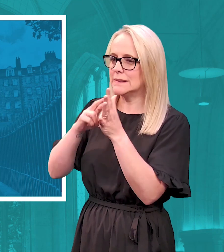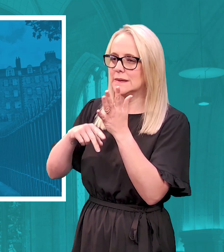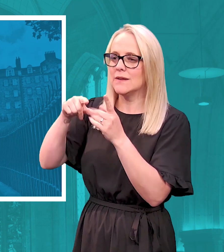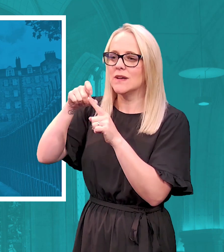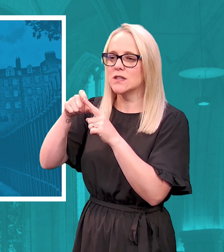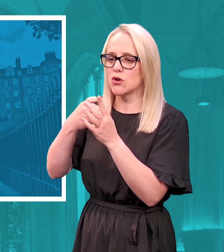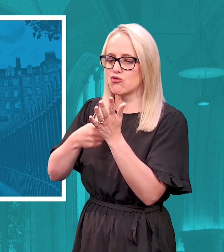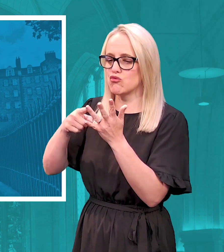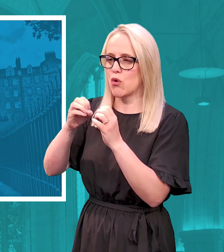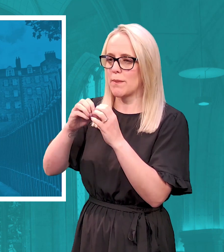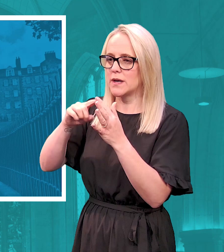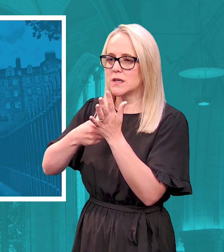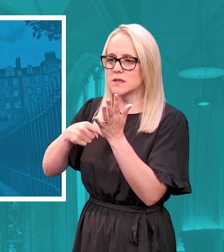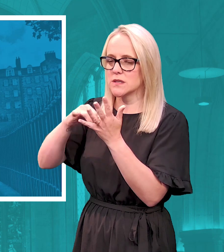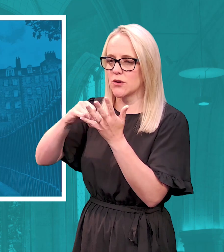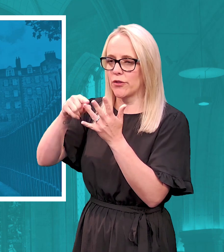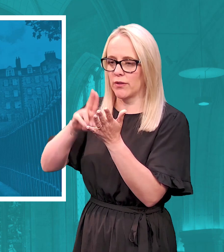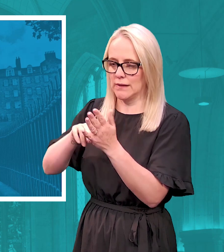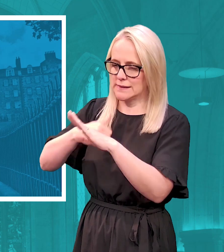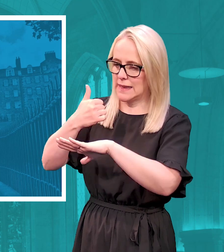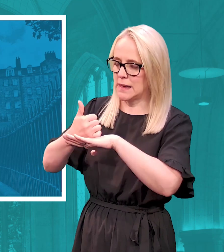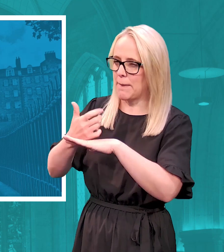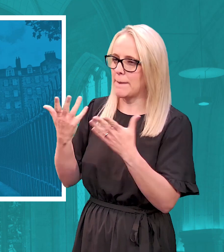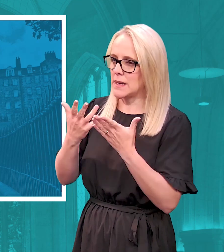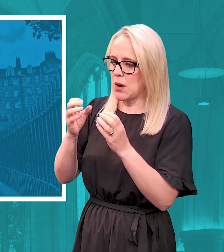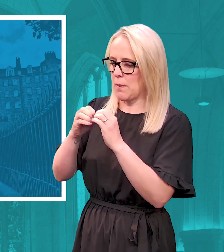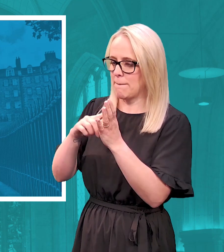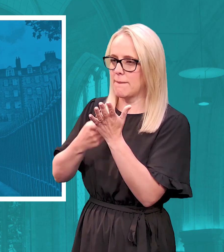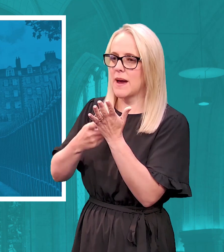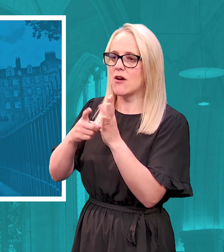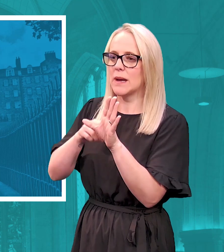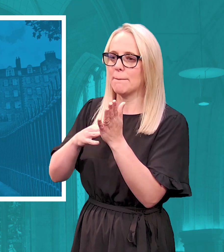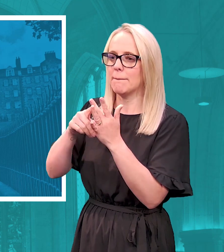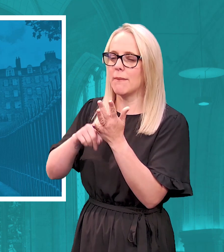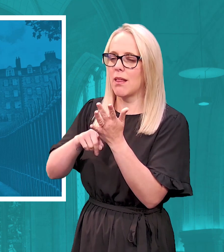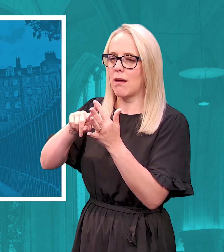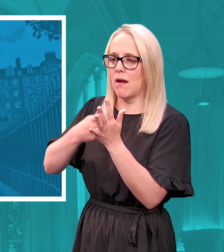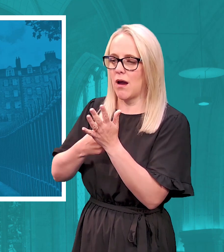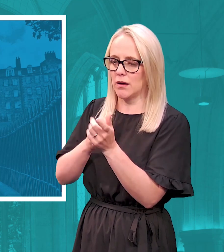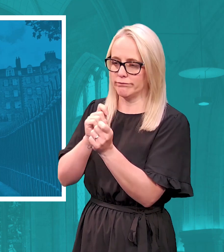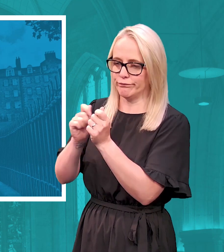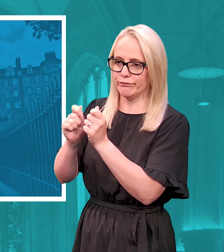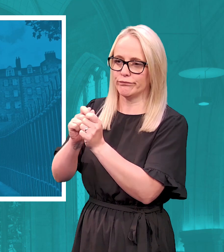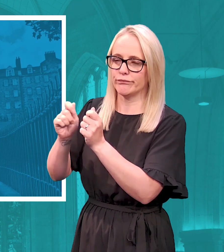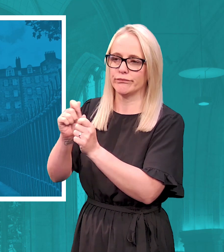and now being developed by Barri Millar who was appointed as Chief Executive and Clerk in his stead.